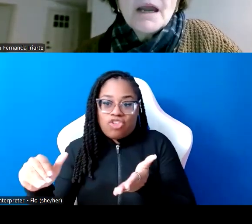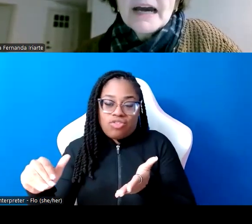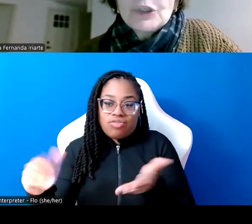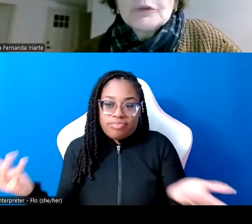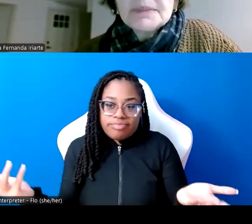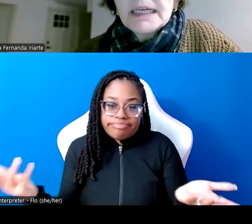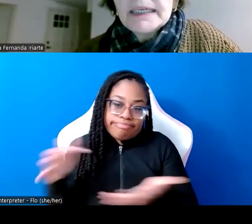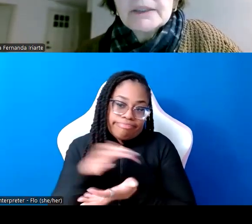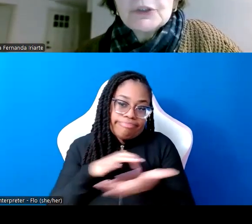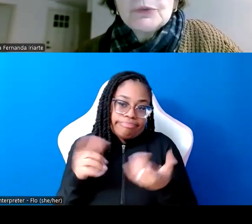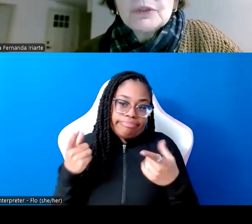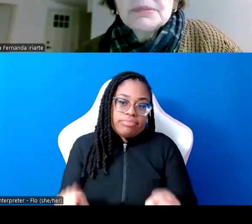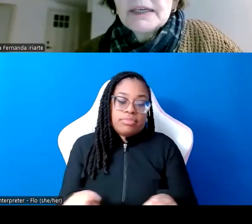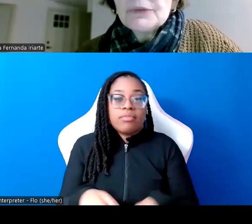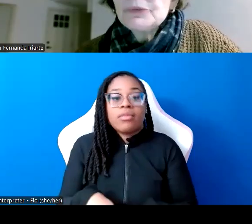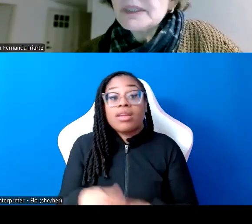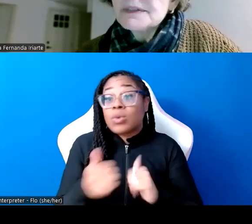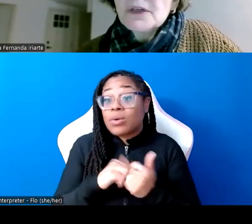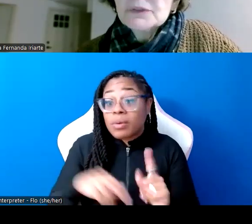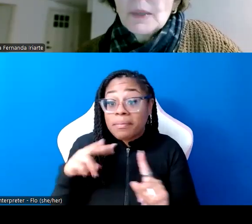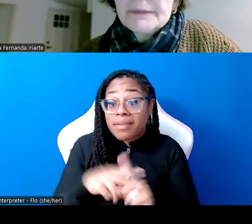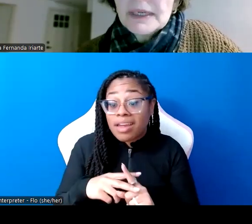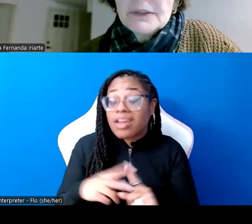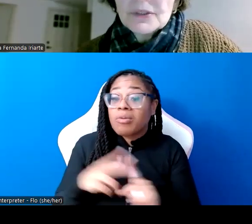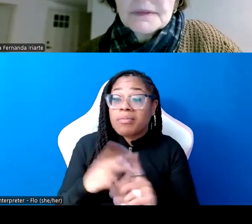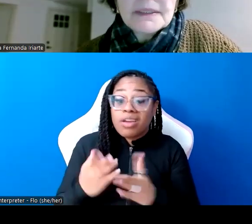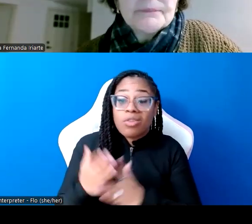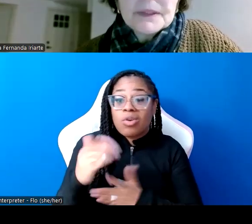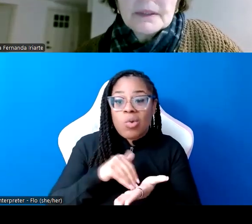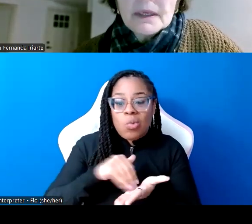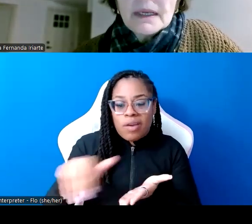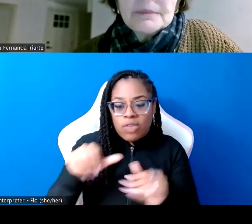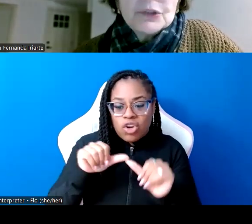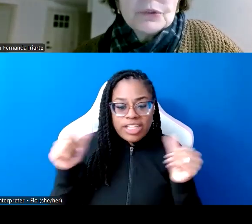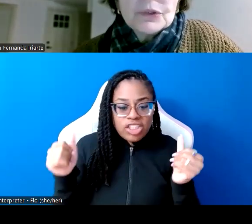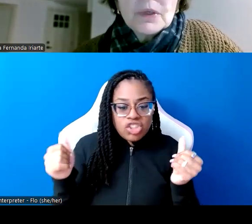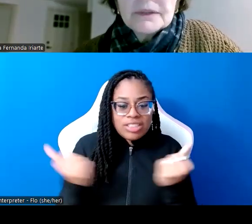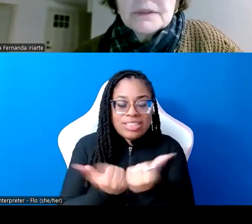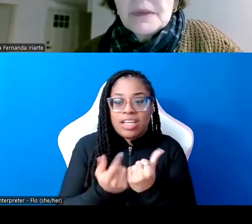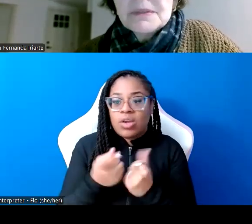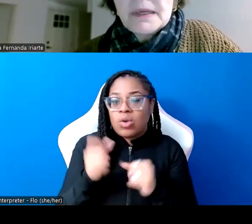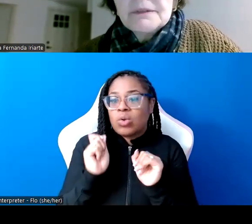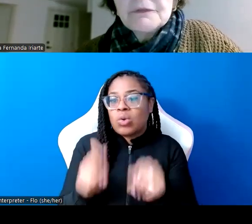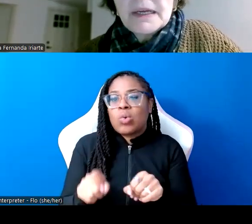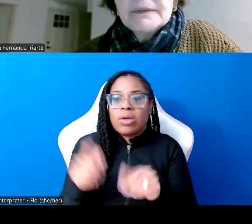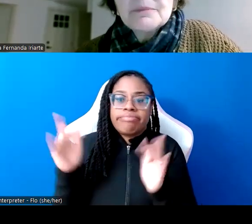How do you apply? You apply through what is called a waiver agency. And you can go on this website and find them.